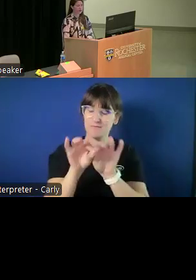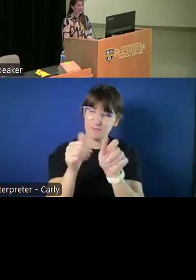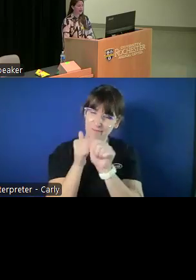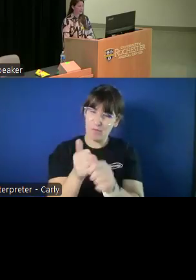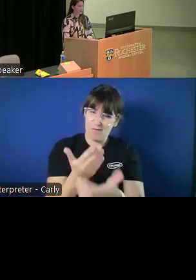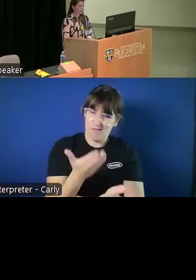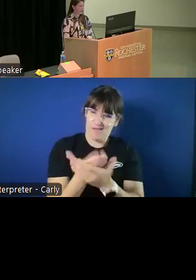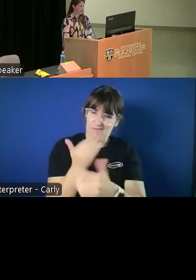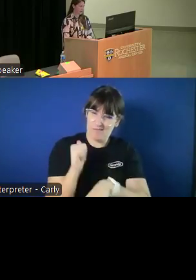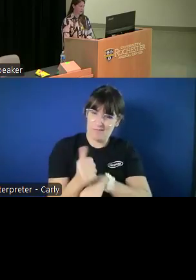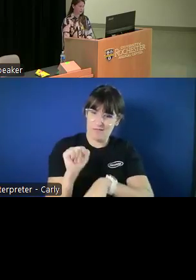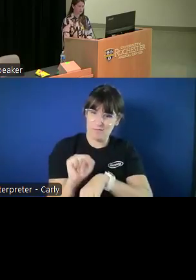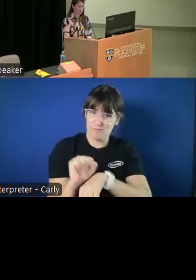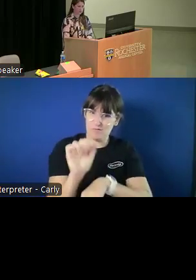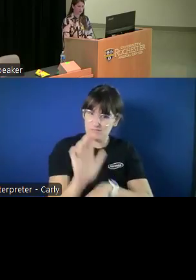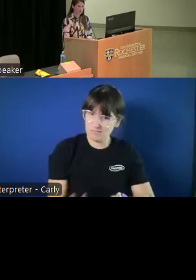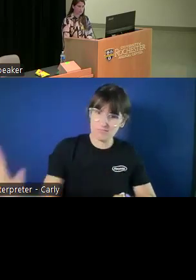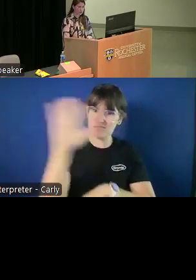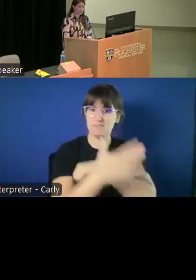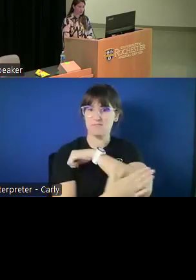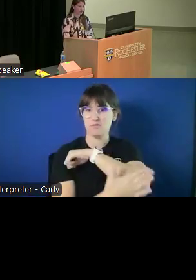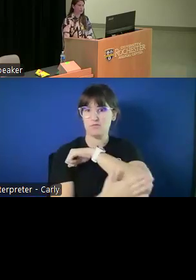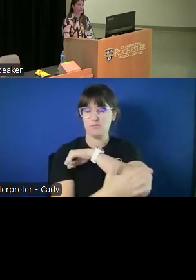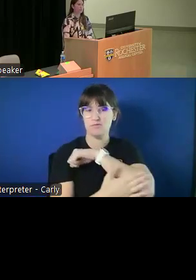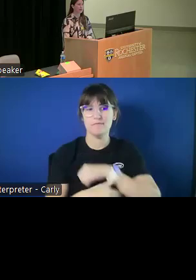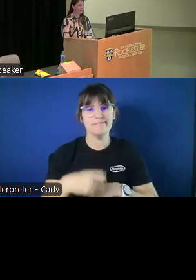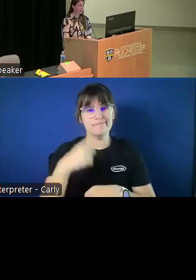uh that's happening across the country this uh was a recent publication from the Mayo